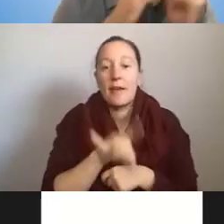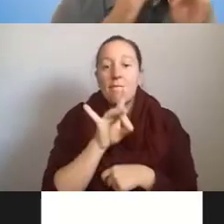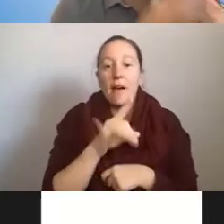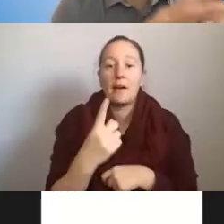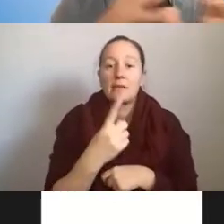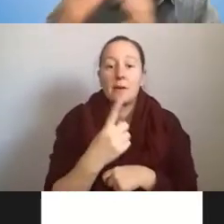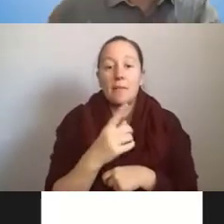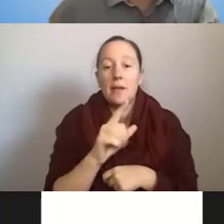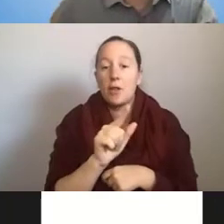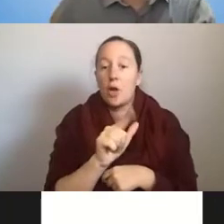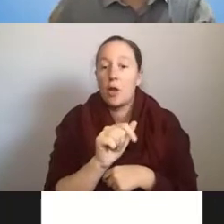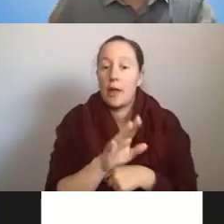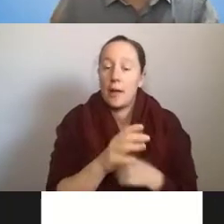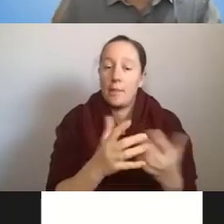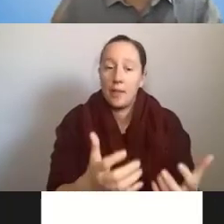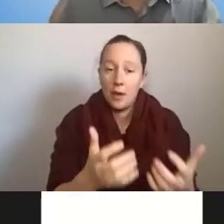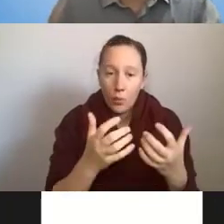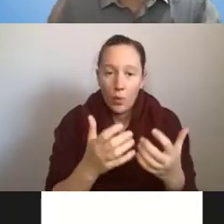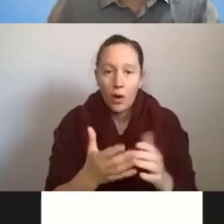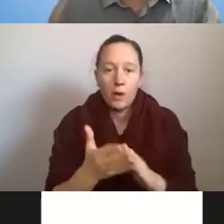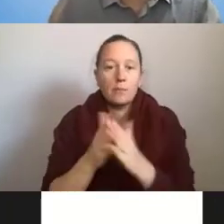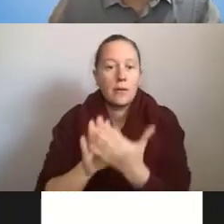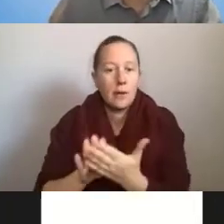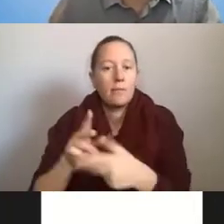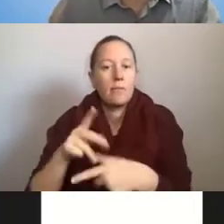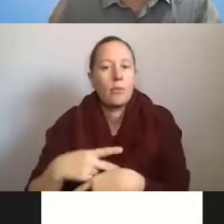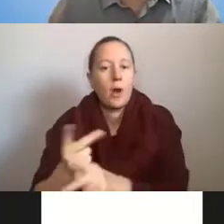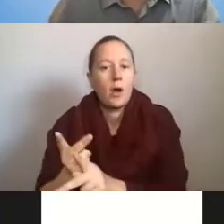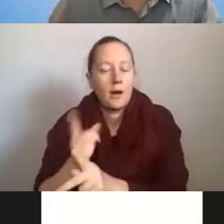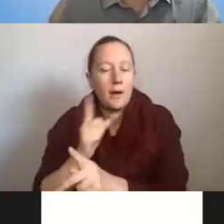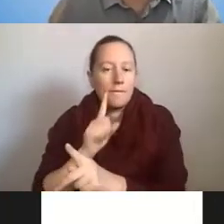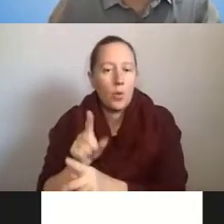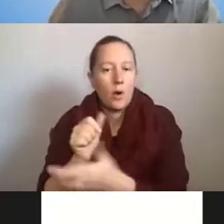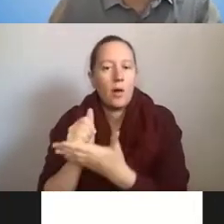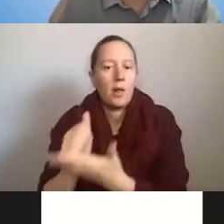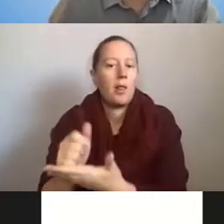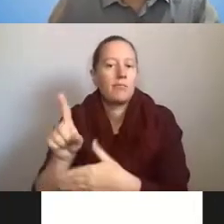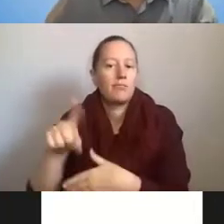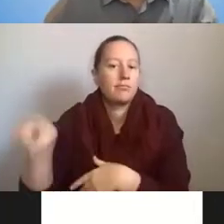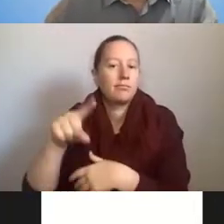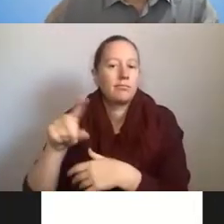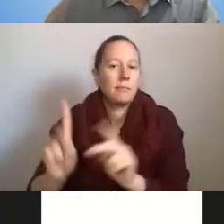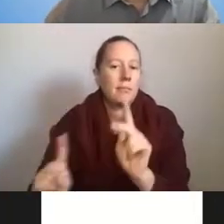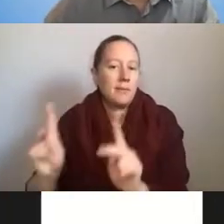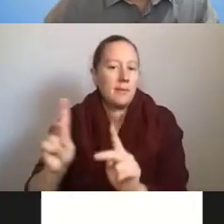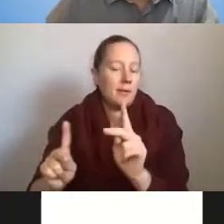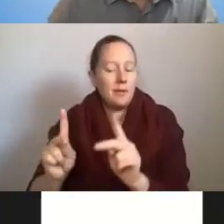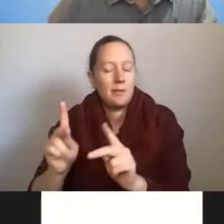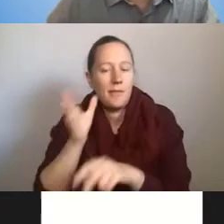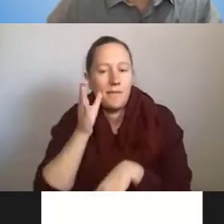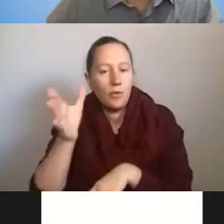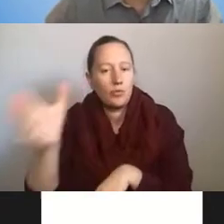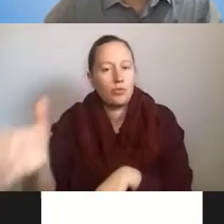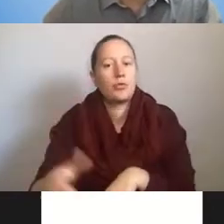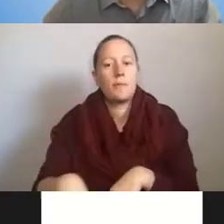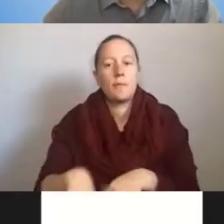and they want to take that idea and build it into a product that will help patients down the line. And so, in the academic front,